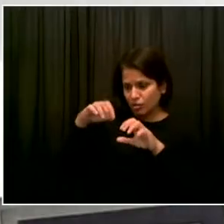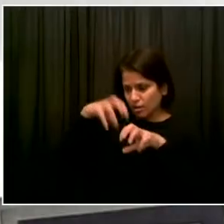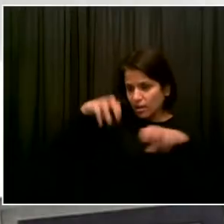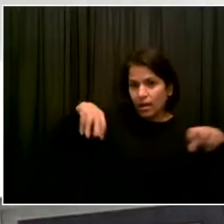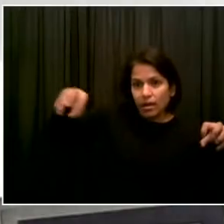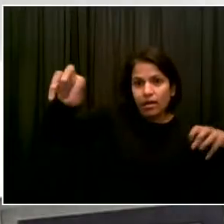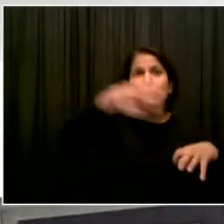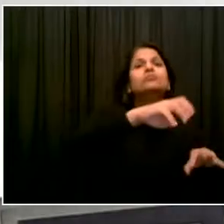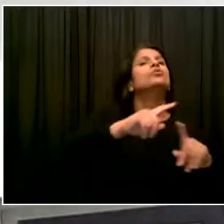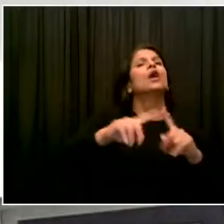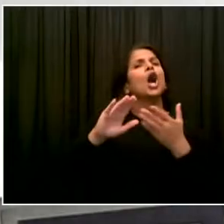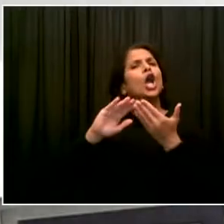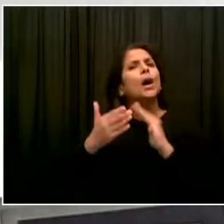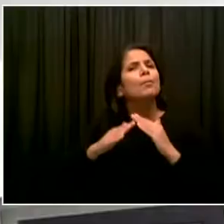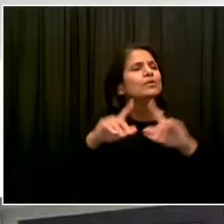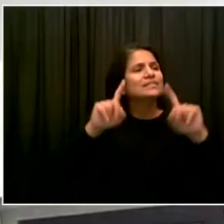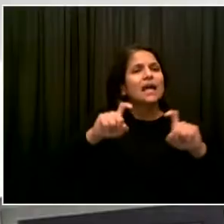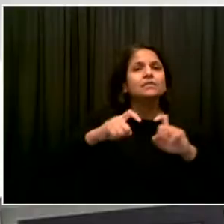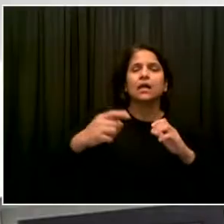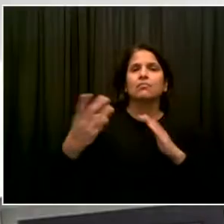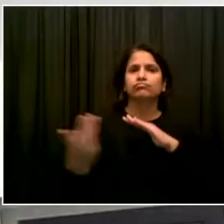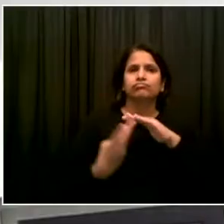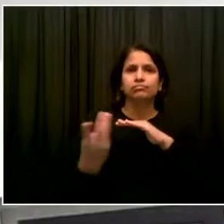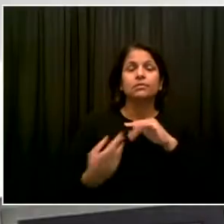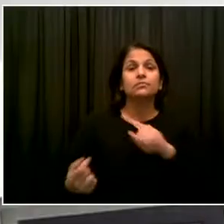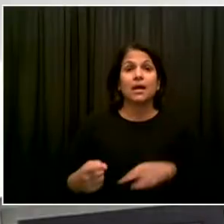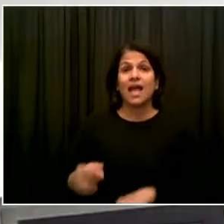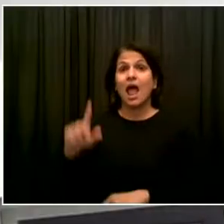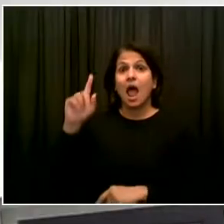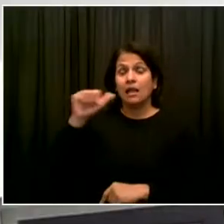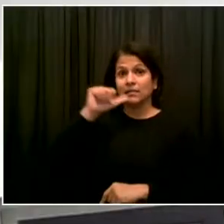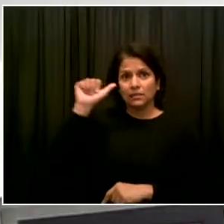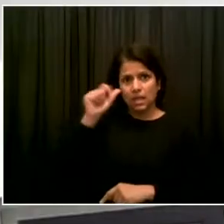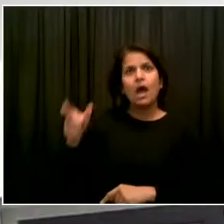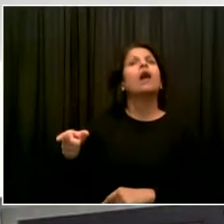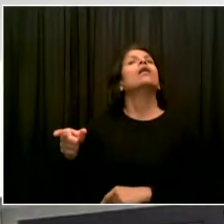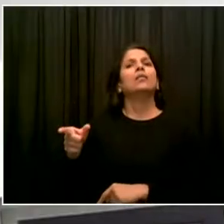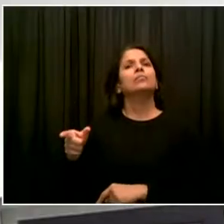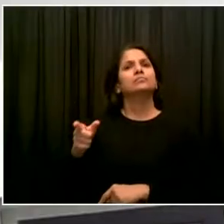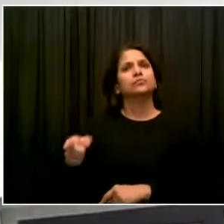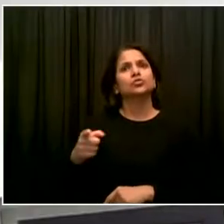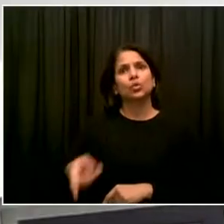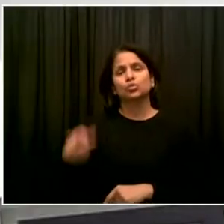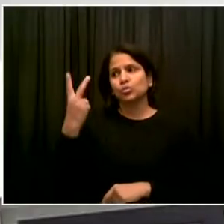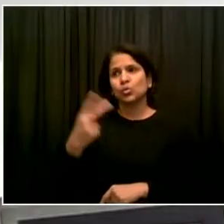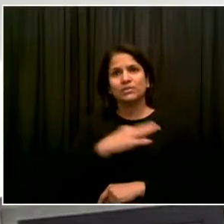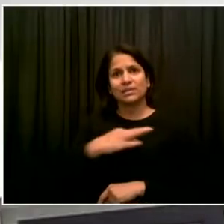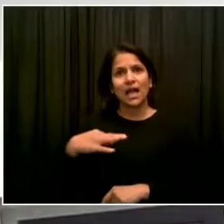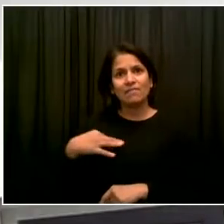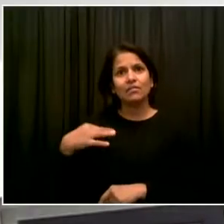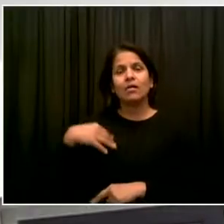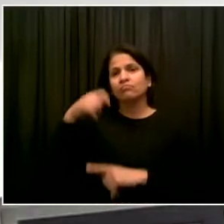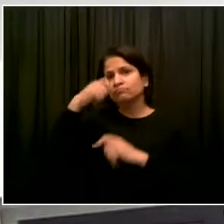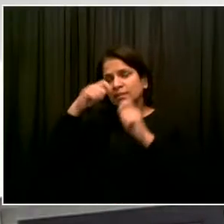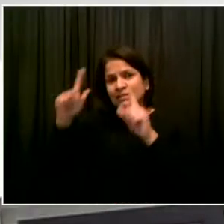POSSIBLE IS HAVING MANY OF THESE MARKEDLY ASMLLER SITES. WHAT WE EXPERIENCED YESTERDAY WAS